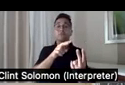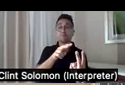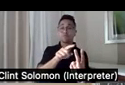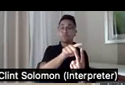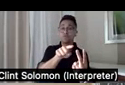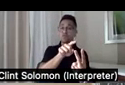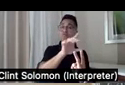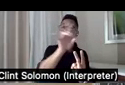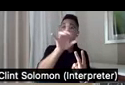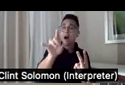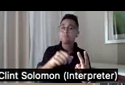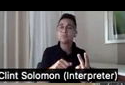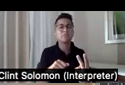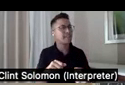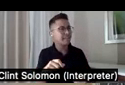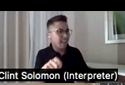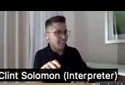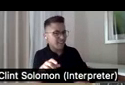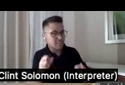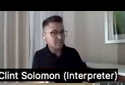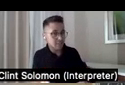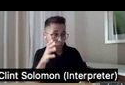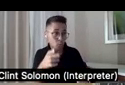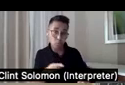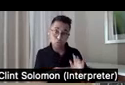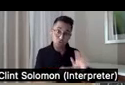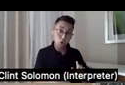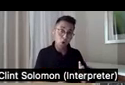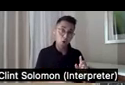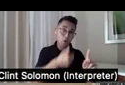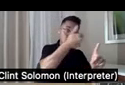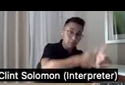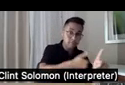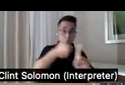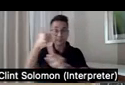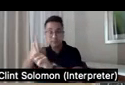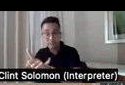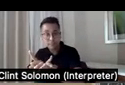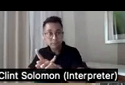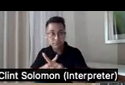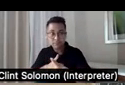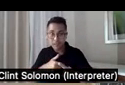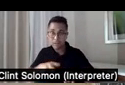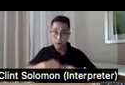decide if we're going to present them one at a time with a pause between each being very careful